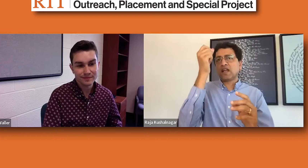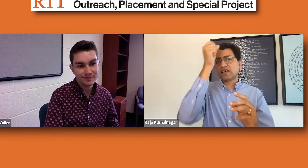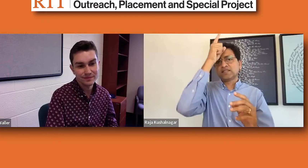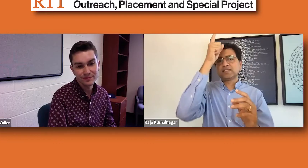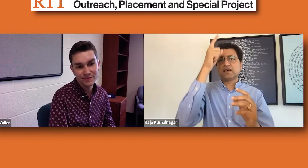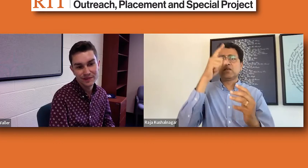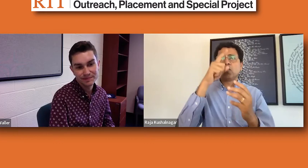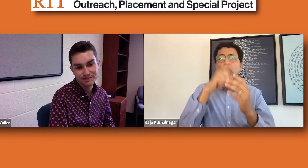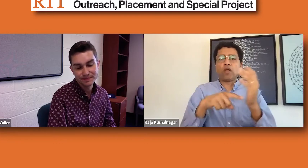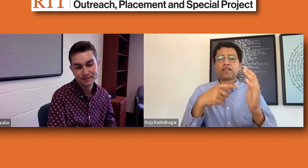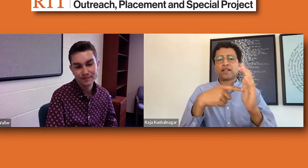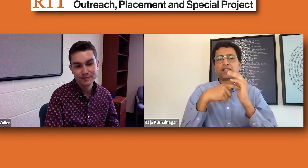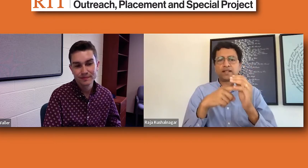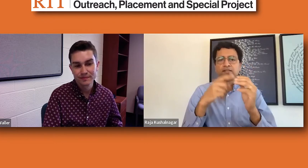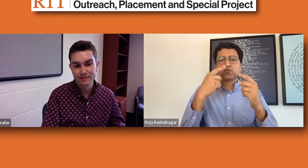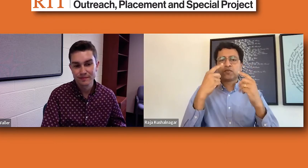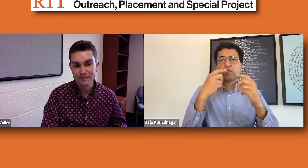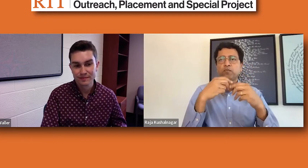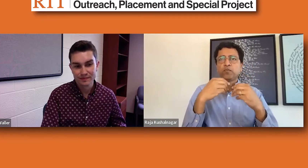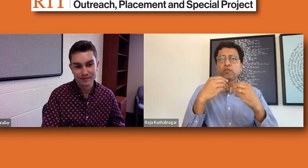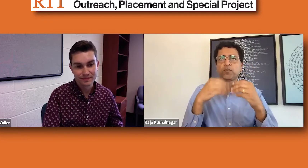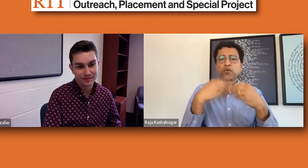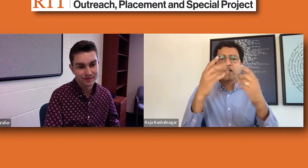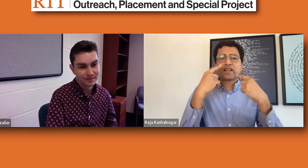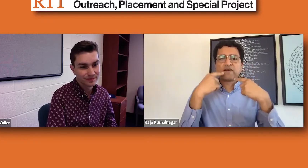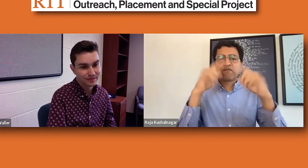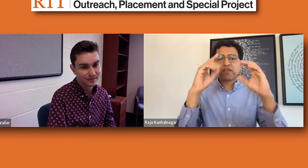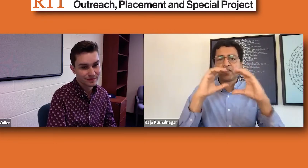to provide effective communication through interpreters as well.